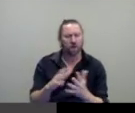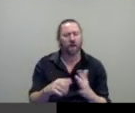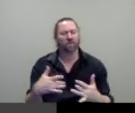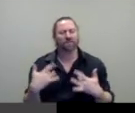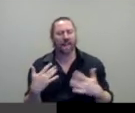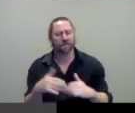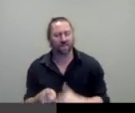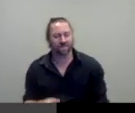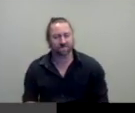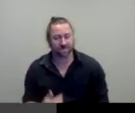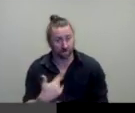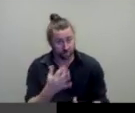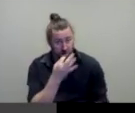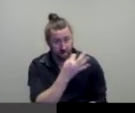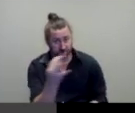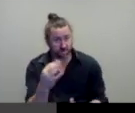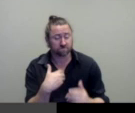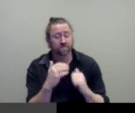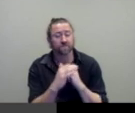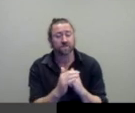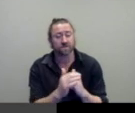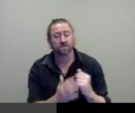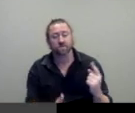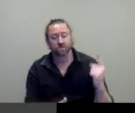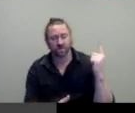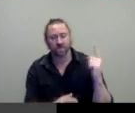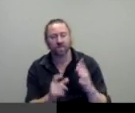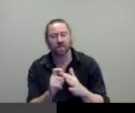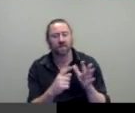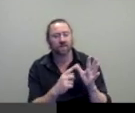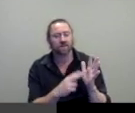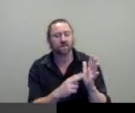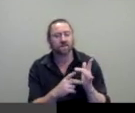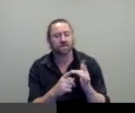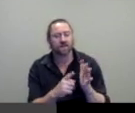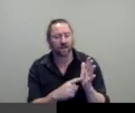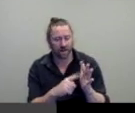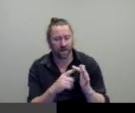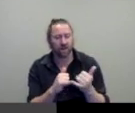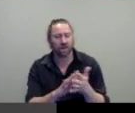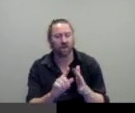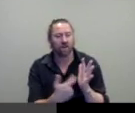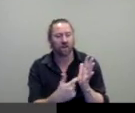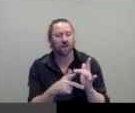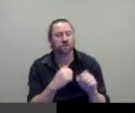to my friends and one of them daniel sharington said that untitled artworks are edgy and work